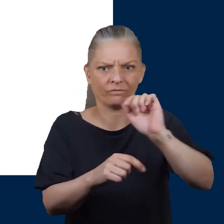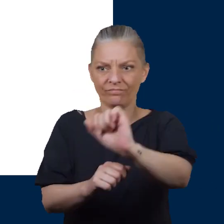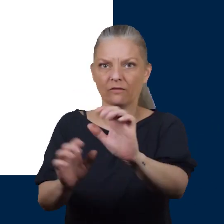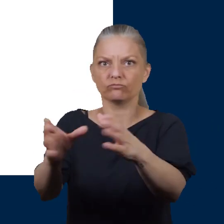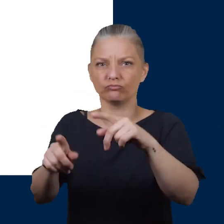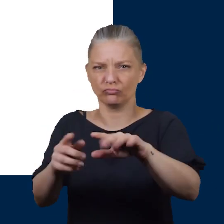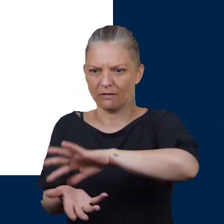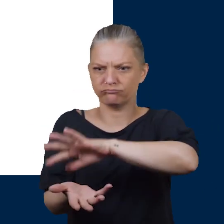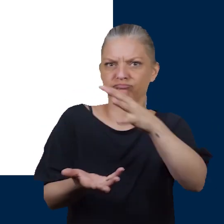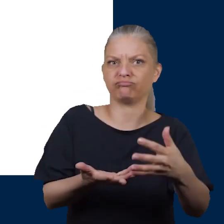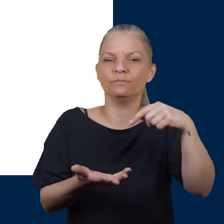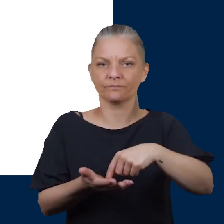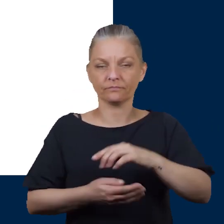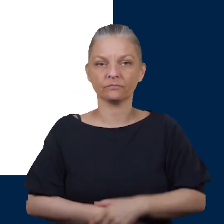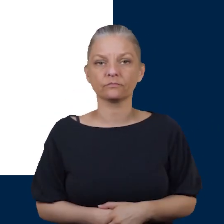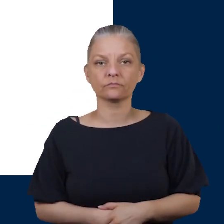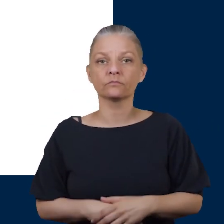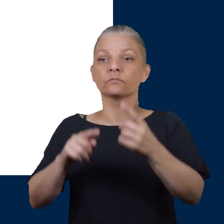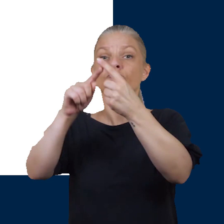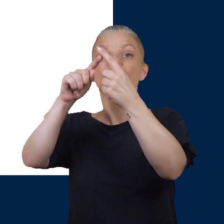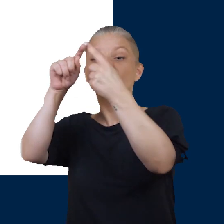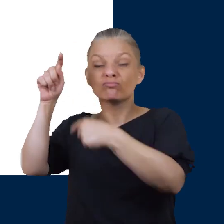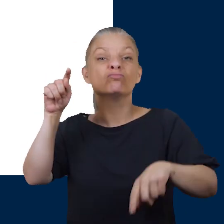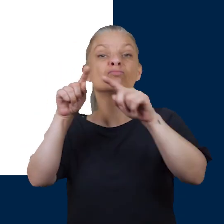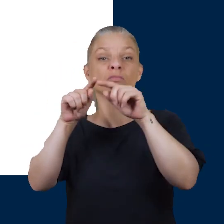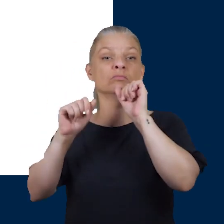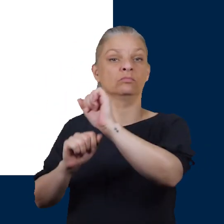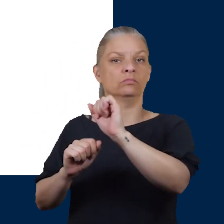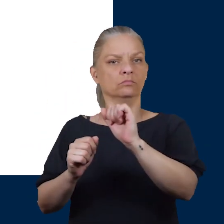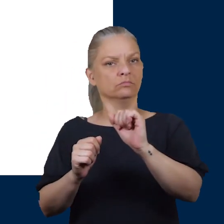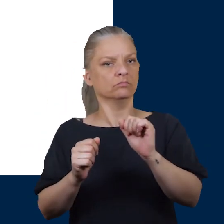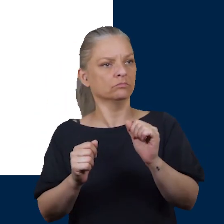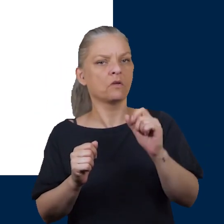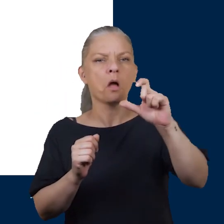The remaining quarters of your plate should ideally be carbohydrates and protein foods.